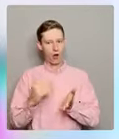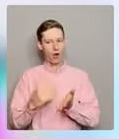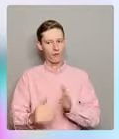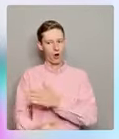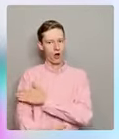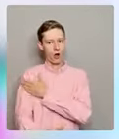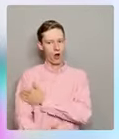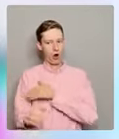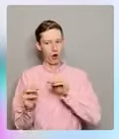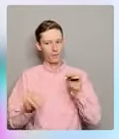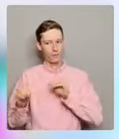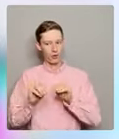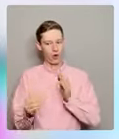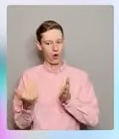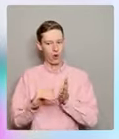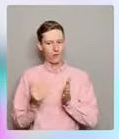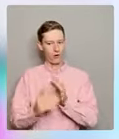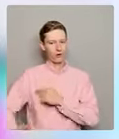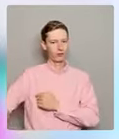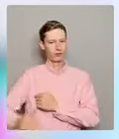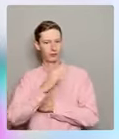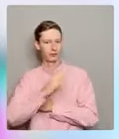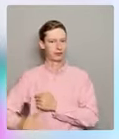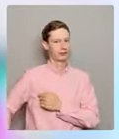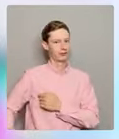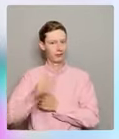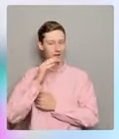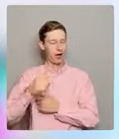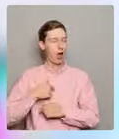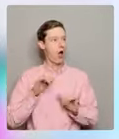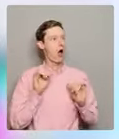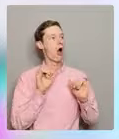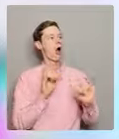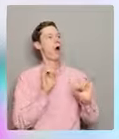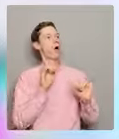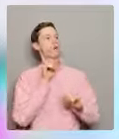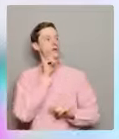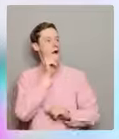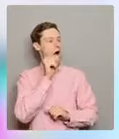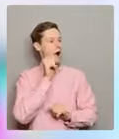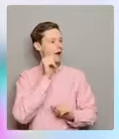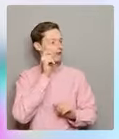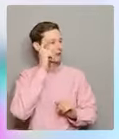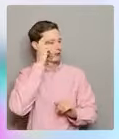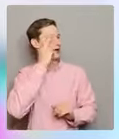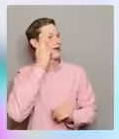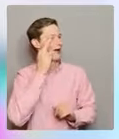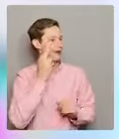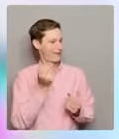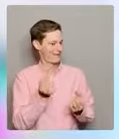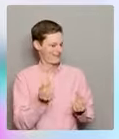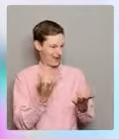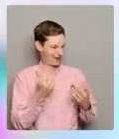And I hadn't realized just how many of our VR games require you to do that in order to complete the game. So what are some things that our developers